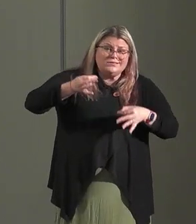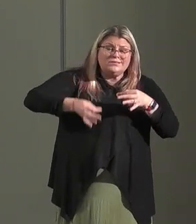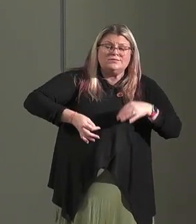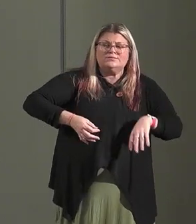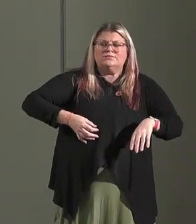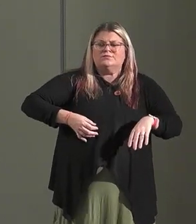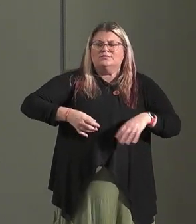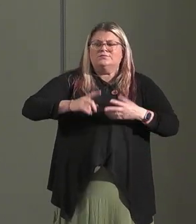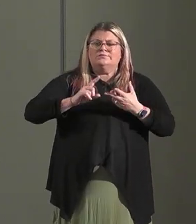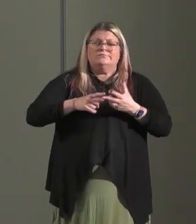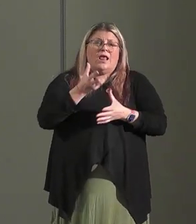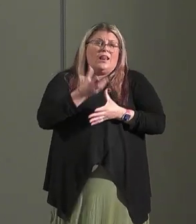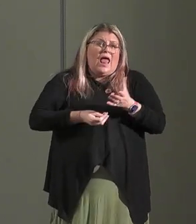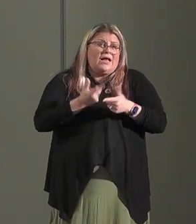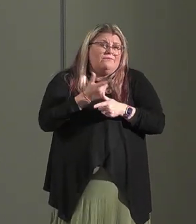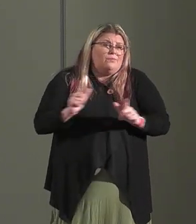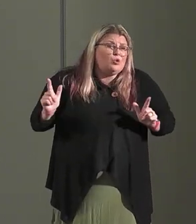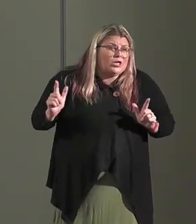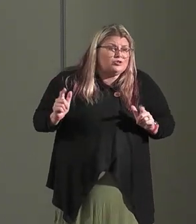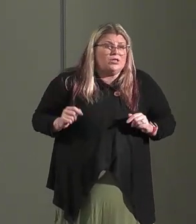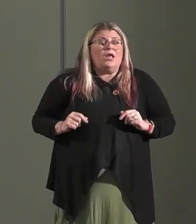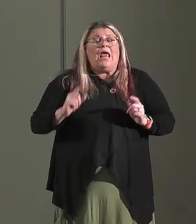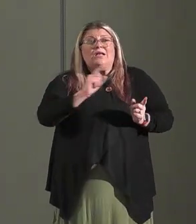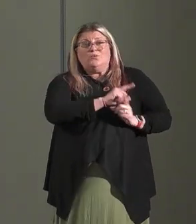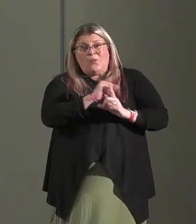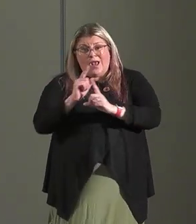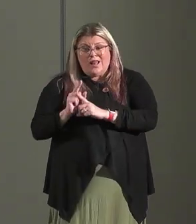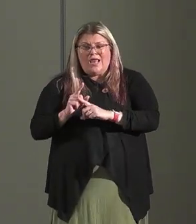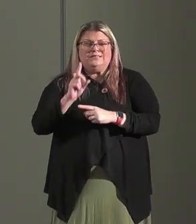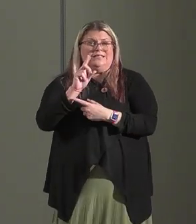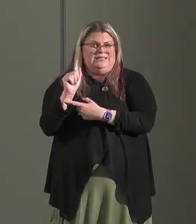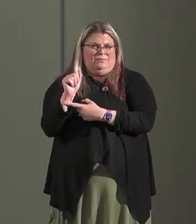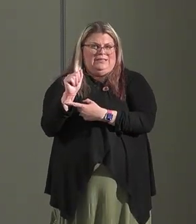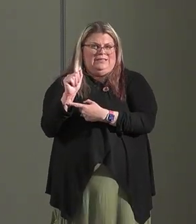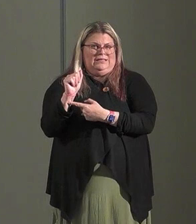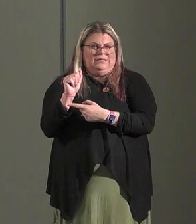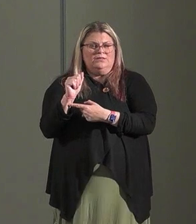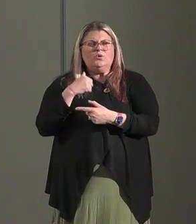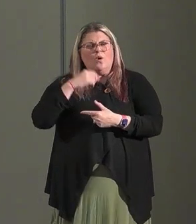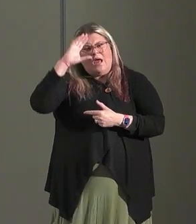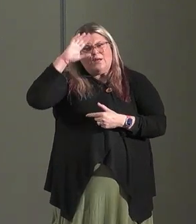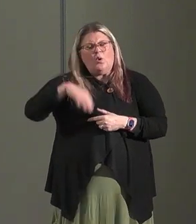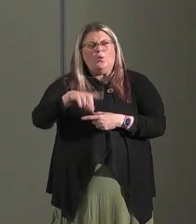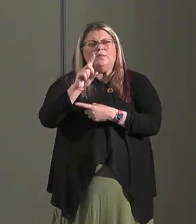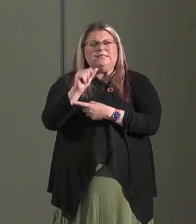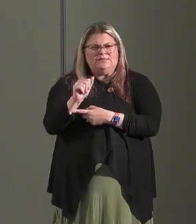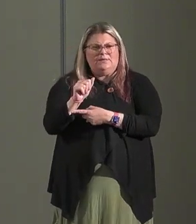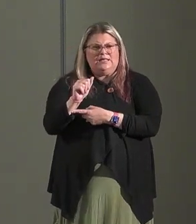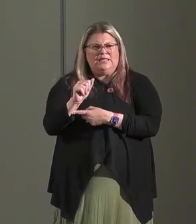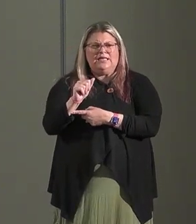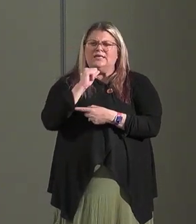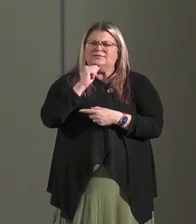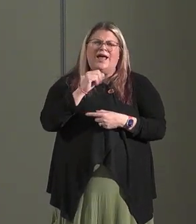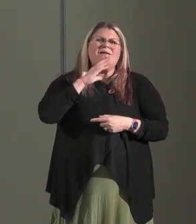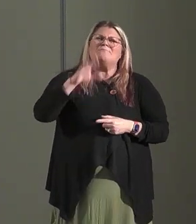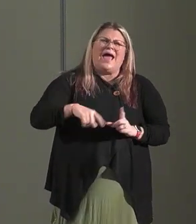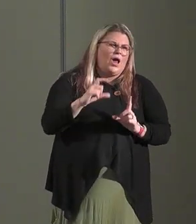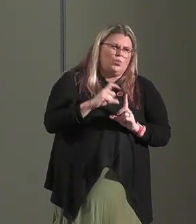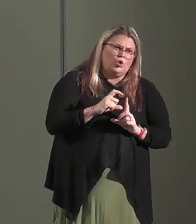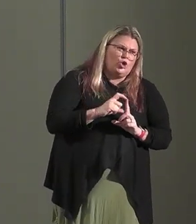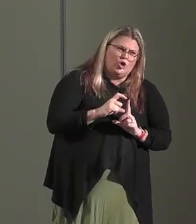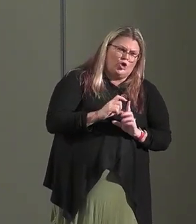of liberation as well as disability. I know disability is not a bad word